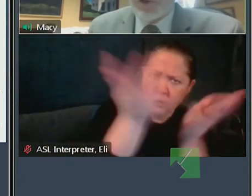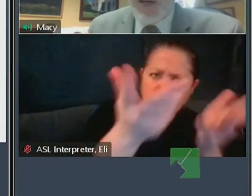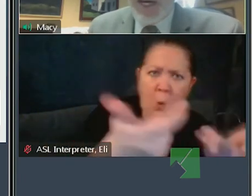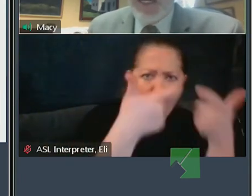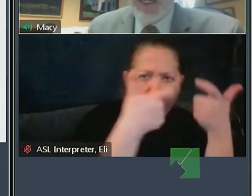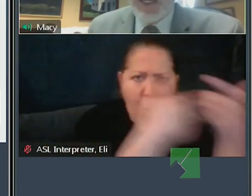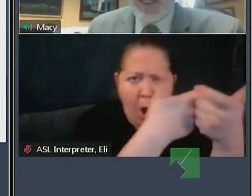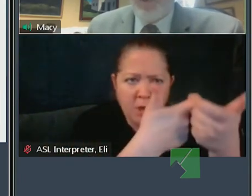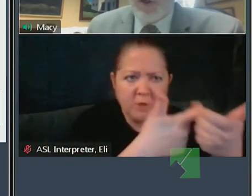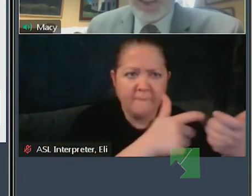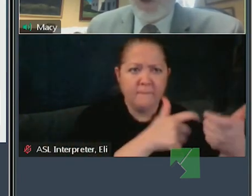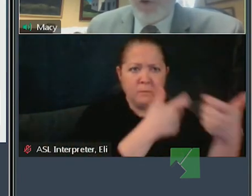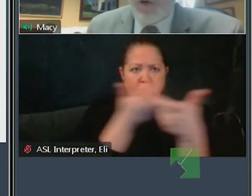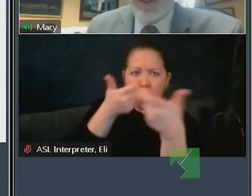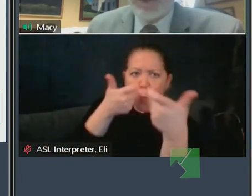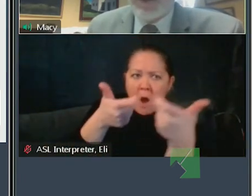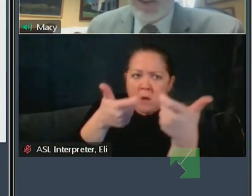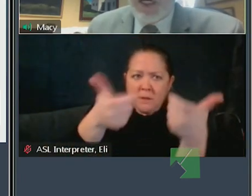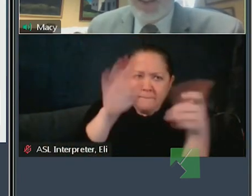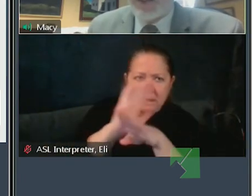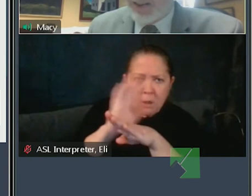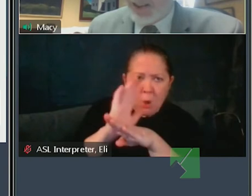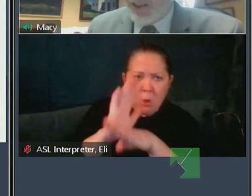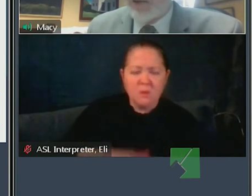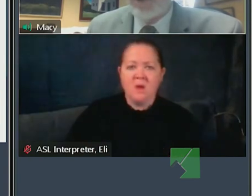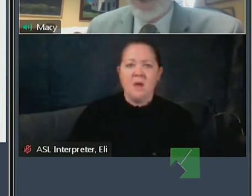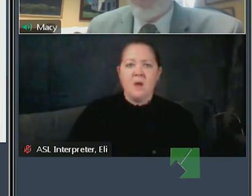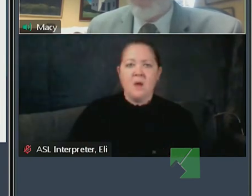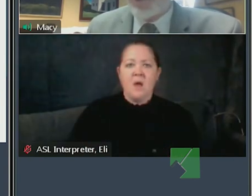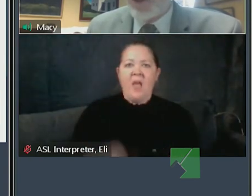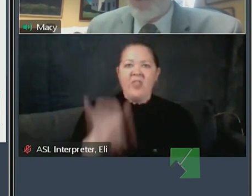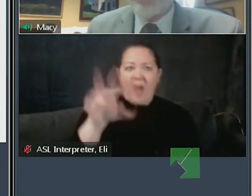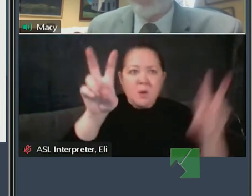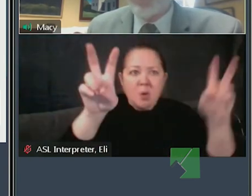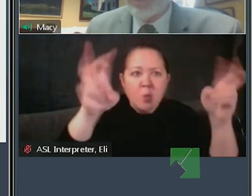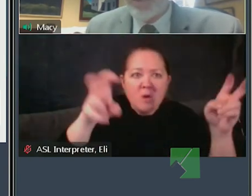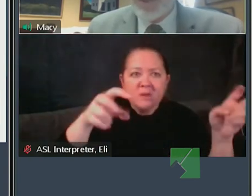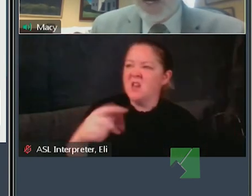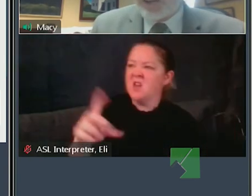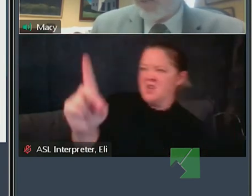The quote was named, it was a done deal. There was no input, nothing.